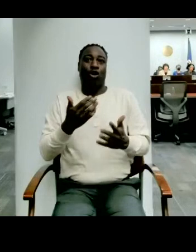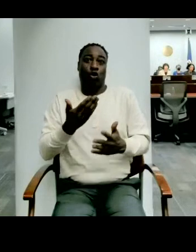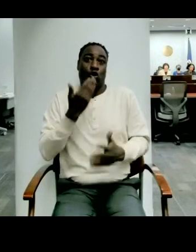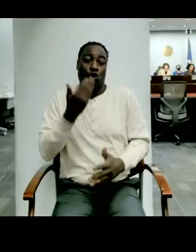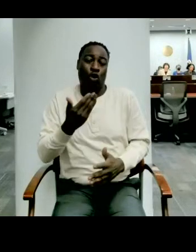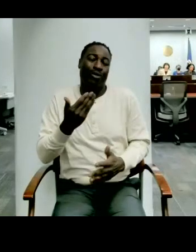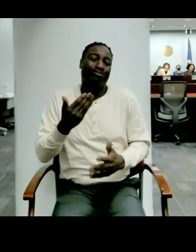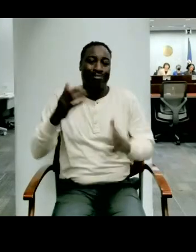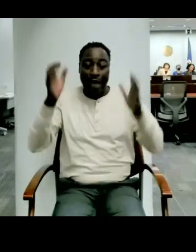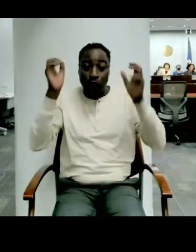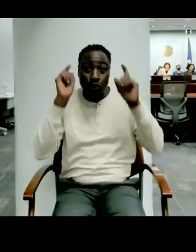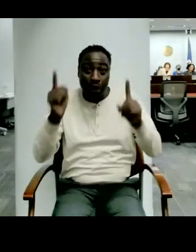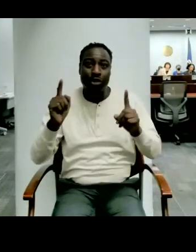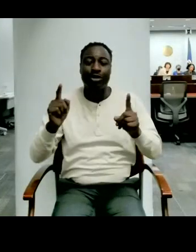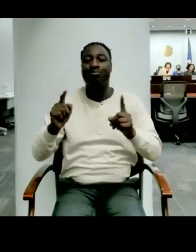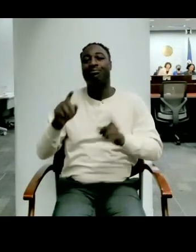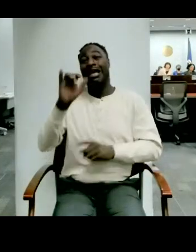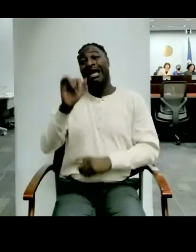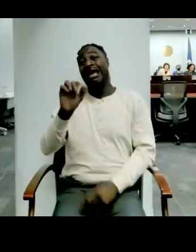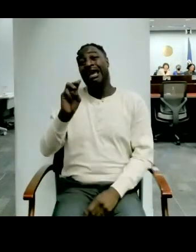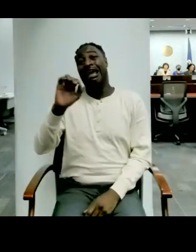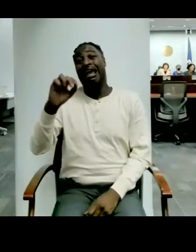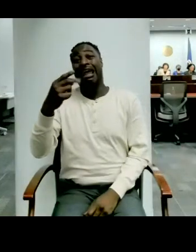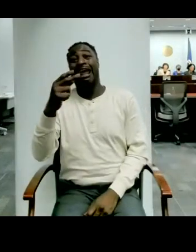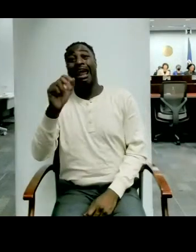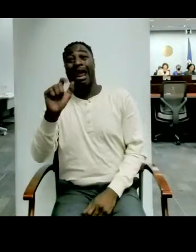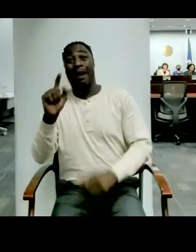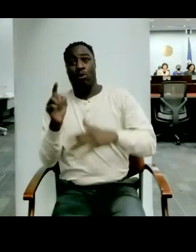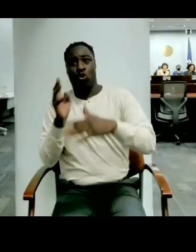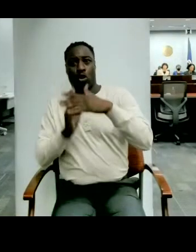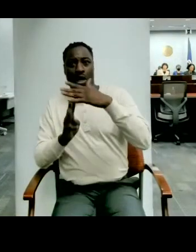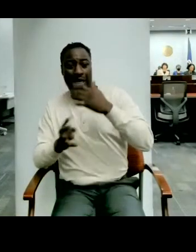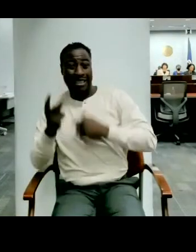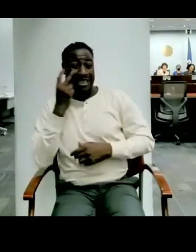The Immigrant workforce, to see where they are consistently driven